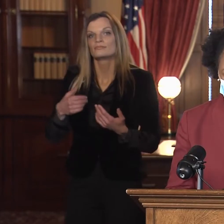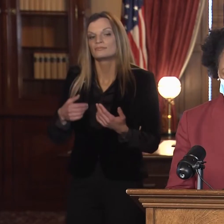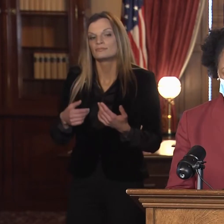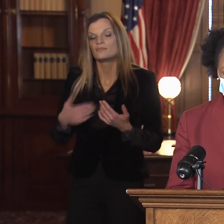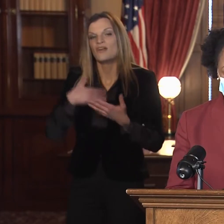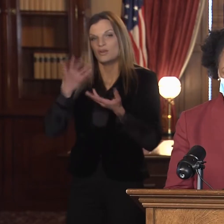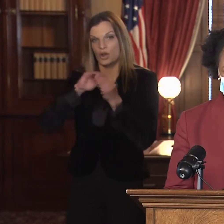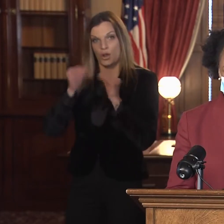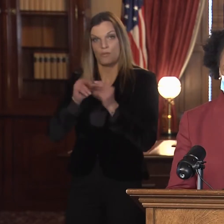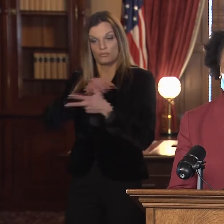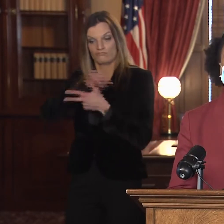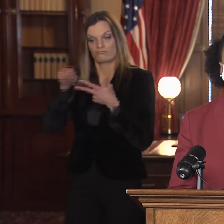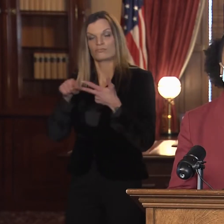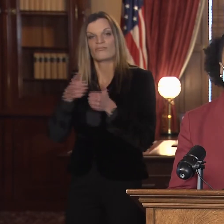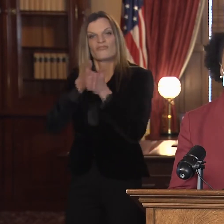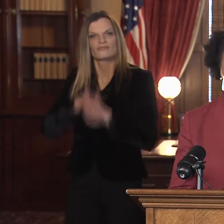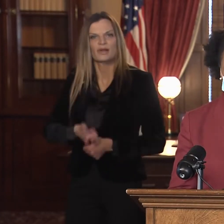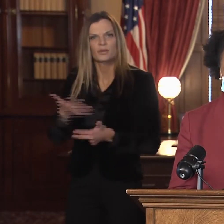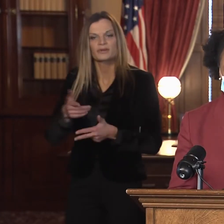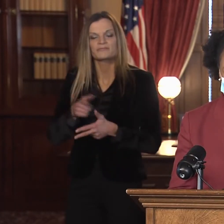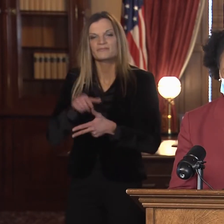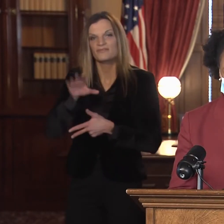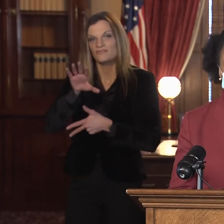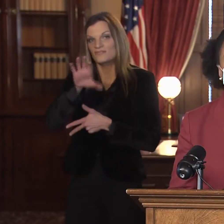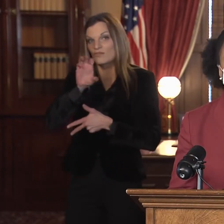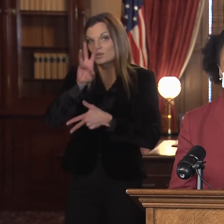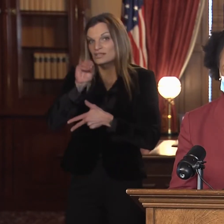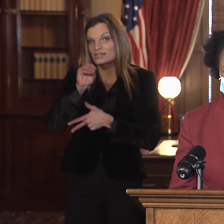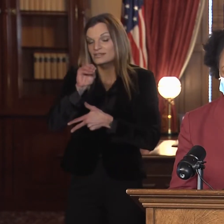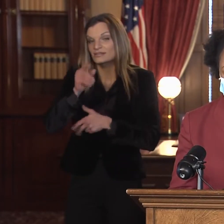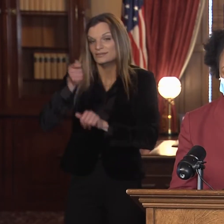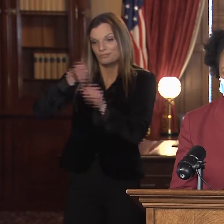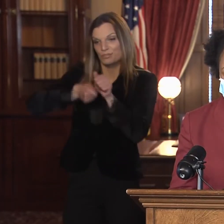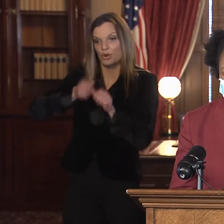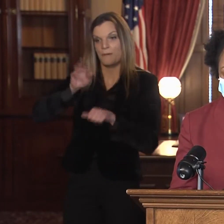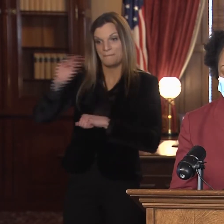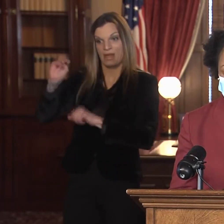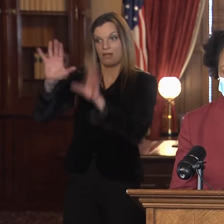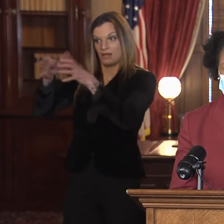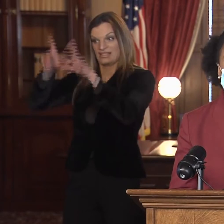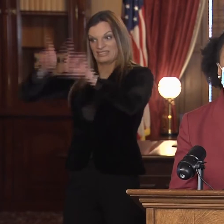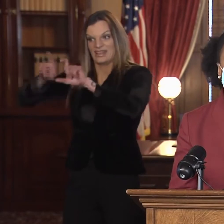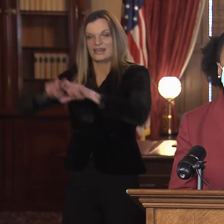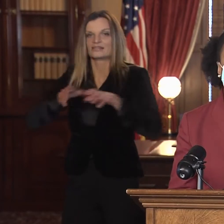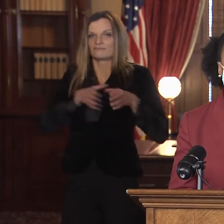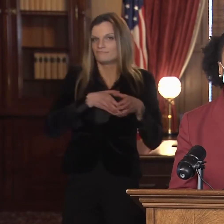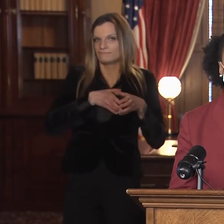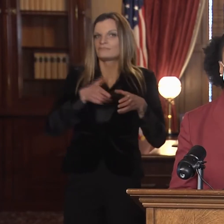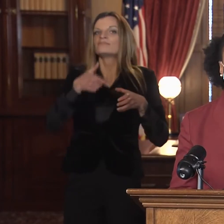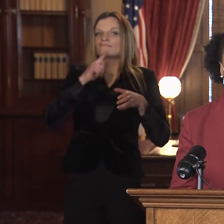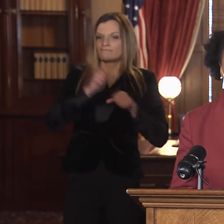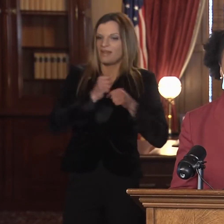WE ARE SEEING POSITIVE TRENDS IN THE DATA. HERE'S WHERE WE ARE WITH THE 3